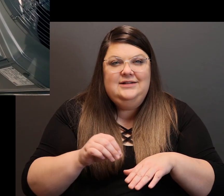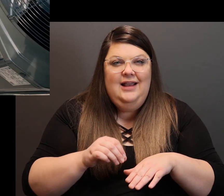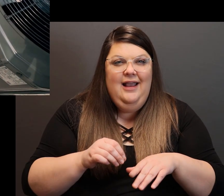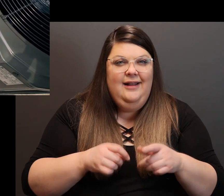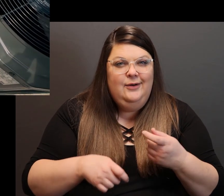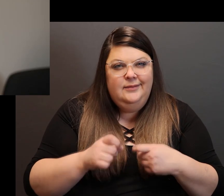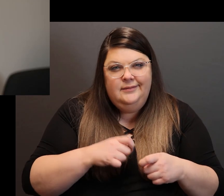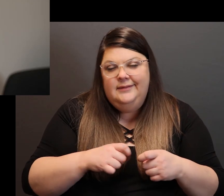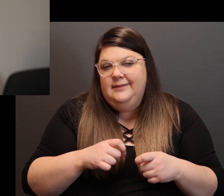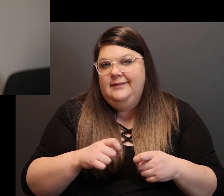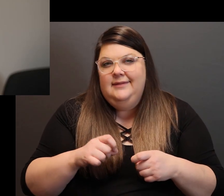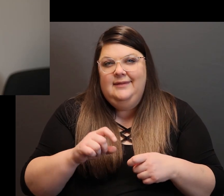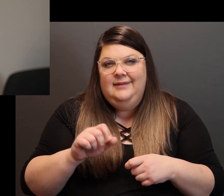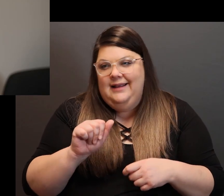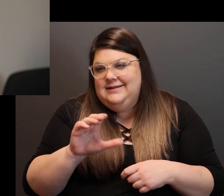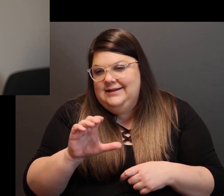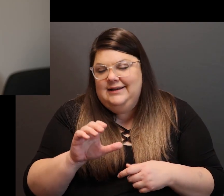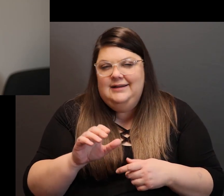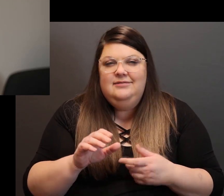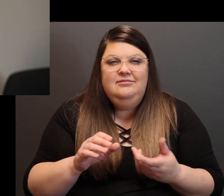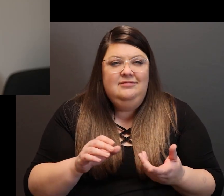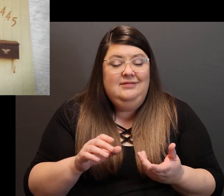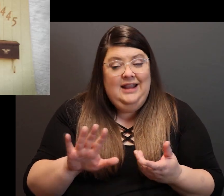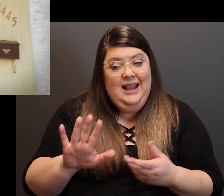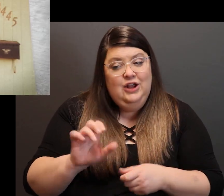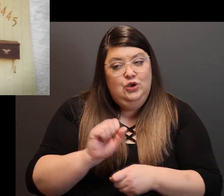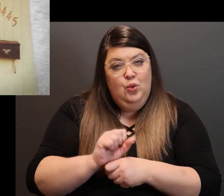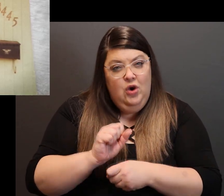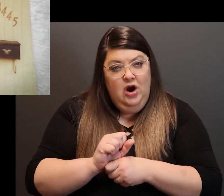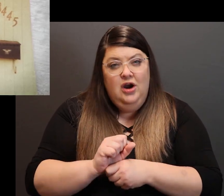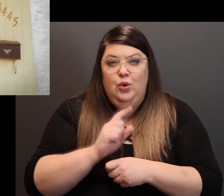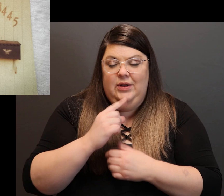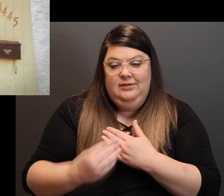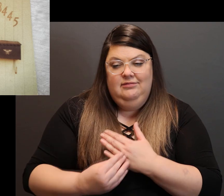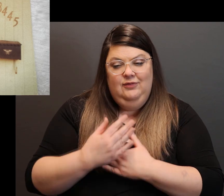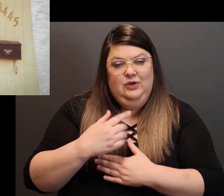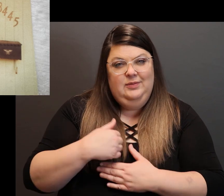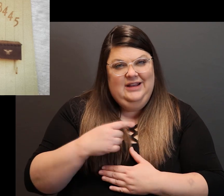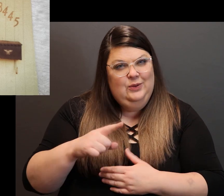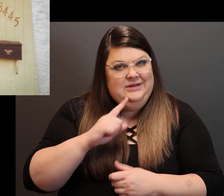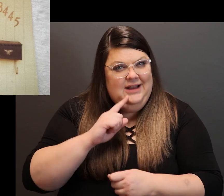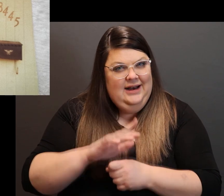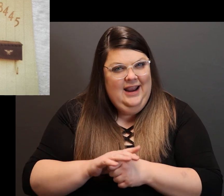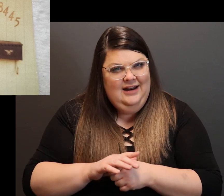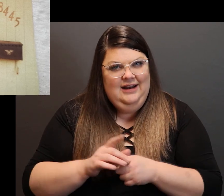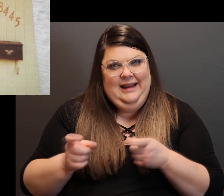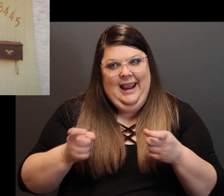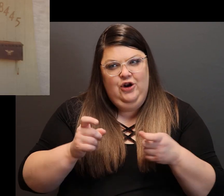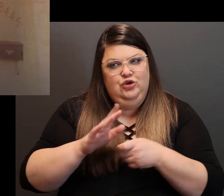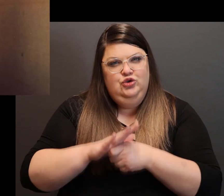His work ethic really rubbed off on me. He was dedicated. He handled stress better than anybody I ever met,